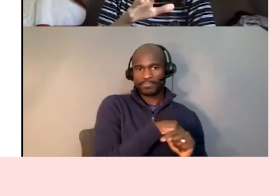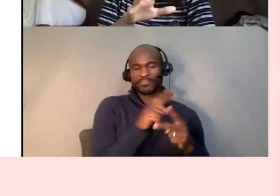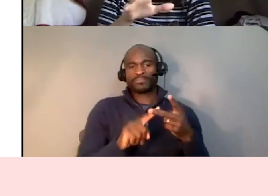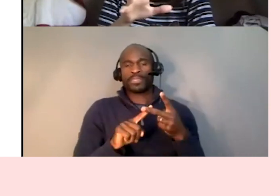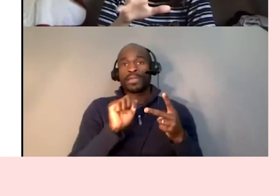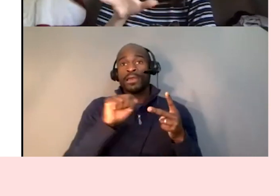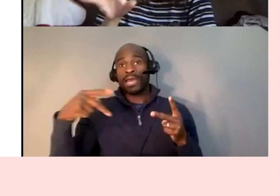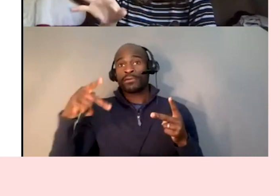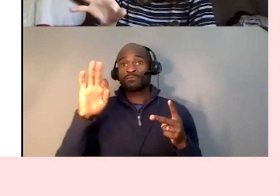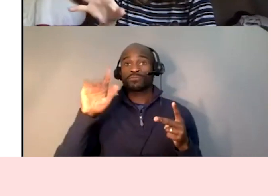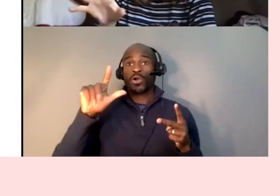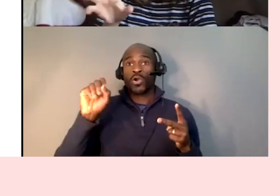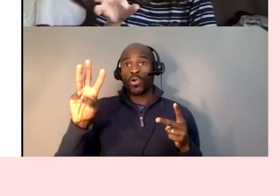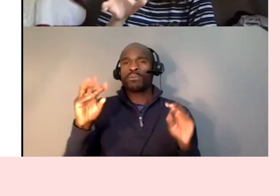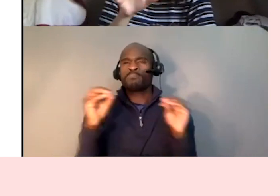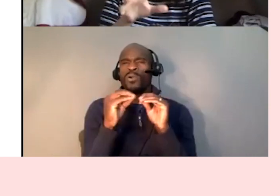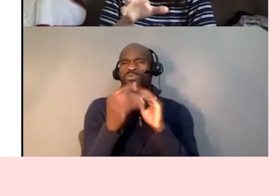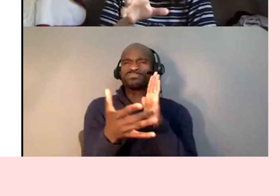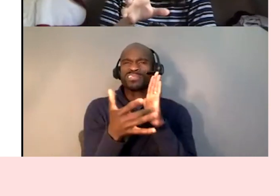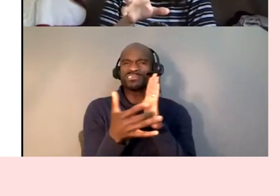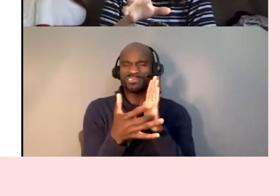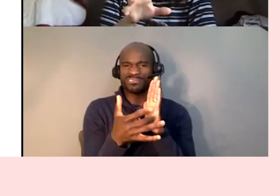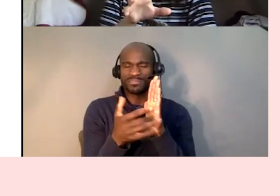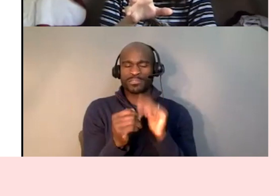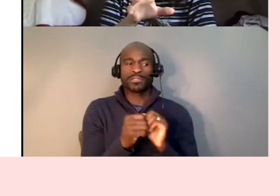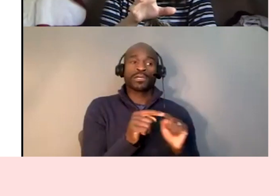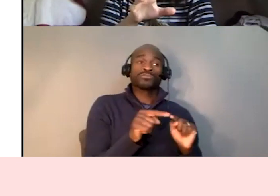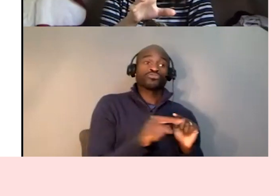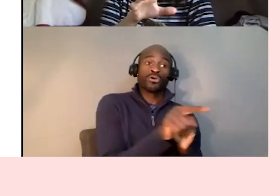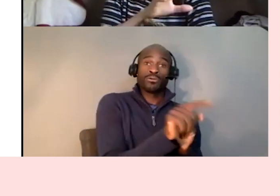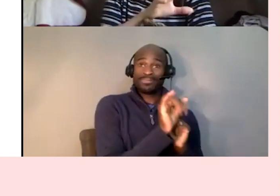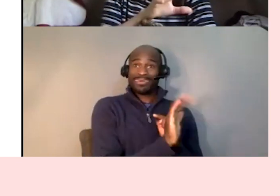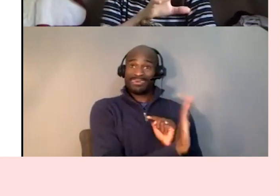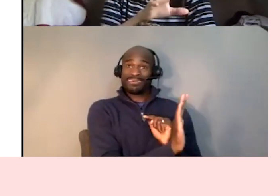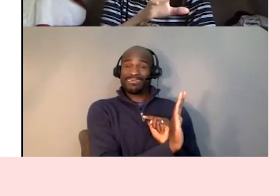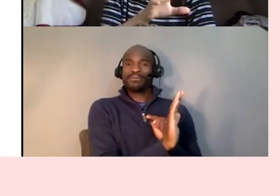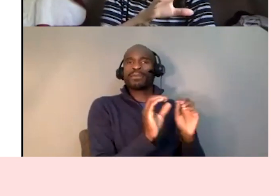are a little bit more technical, whereas user journeys are a little bit softer and more based